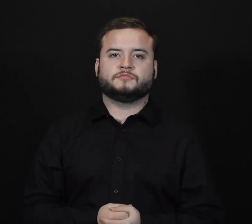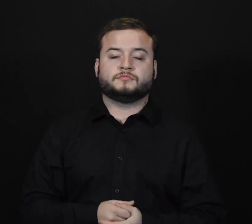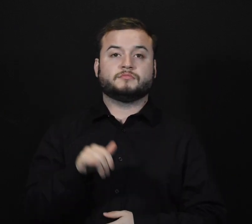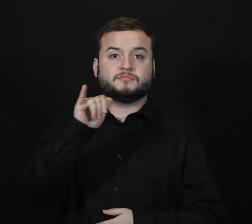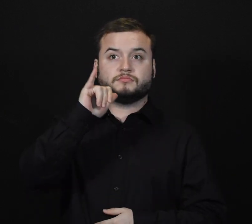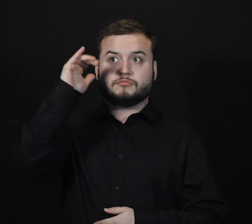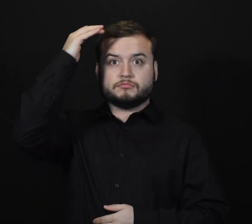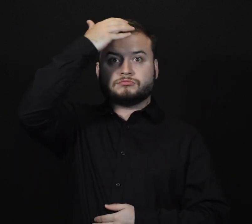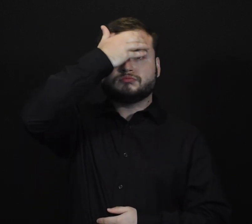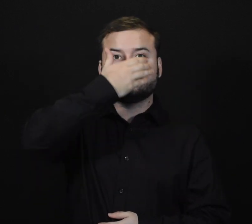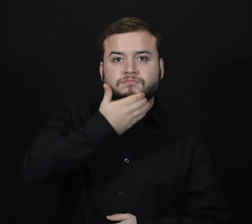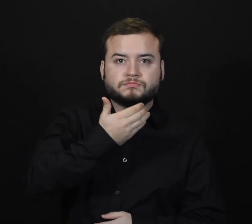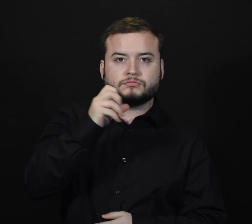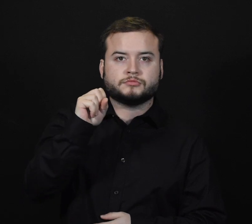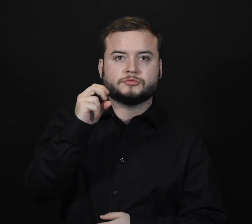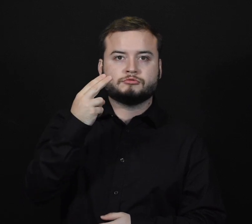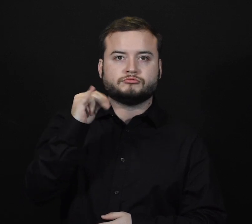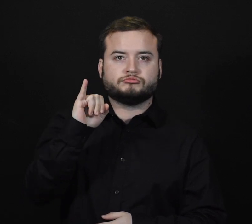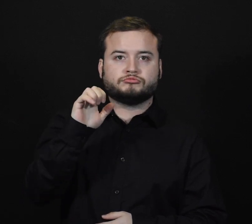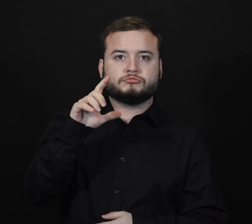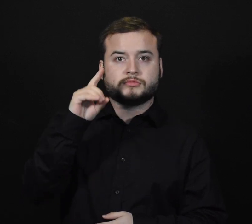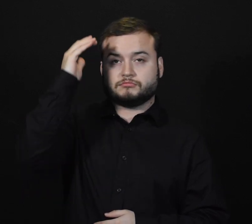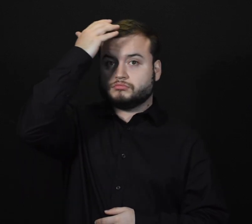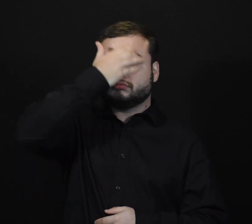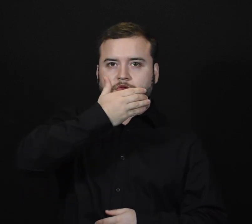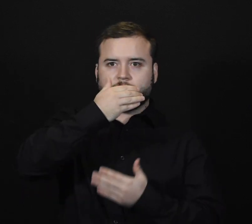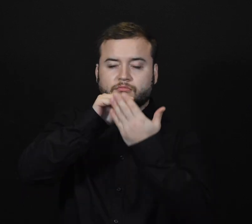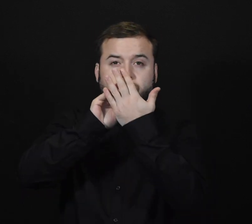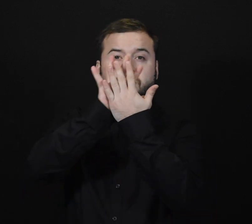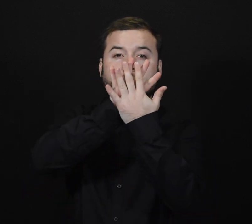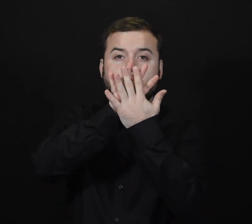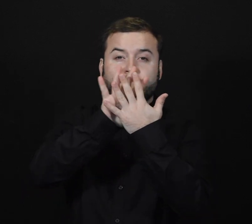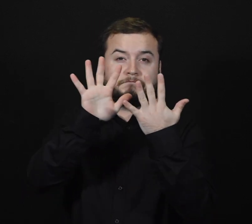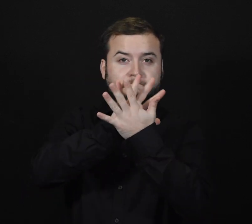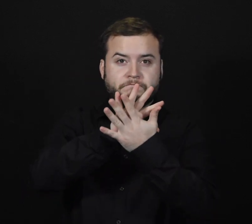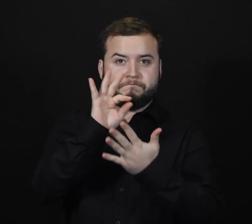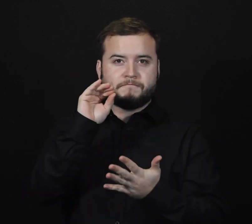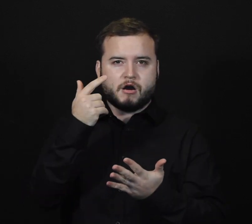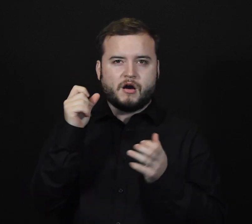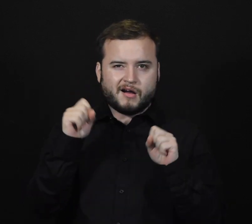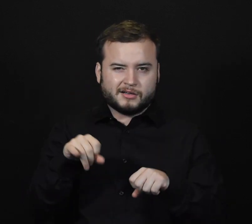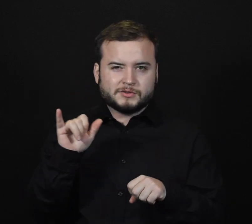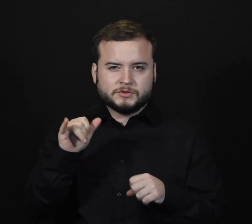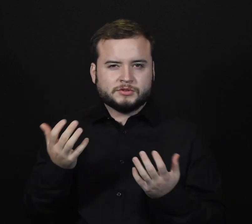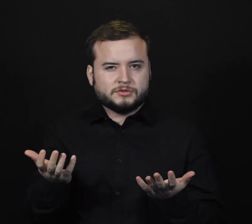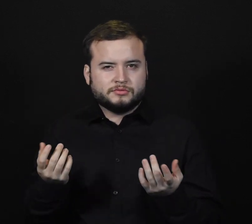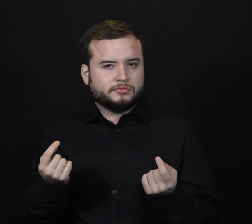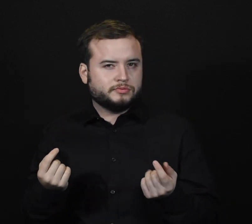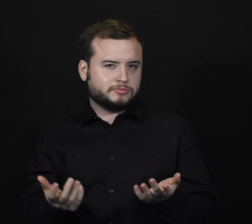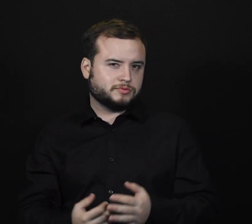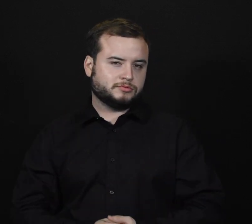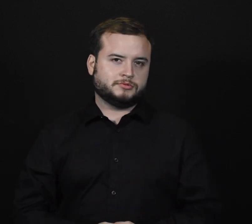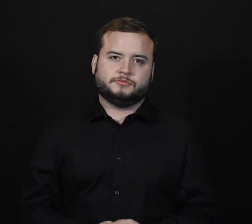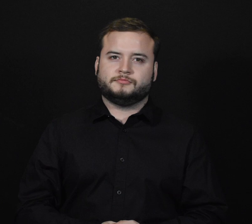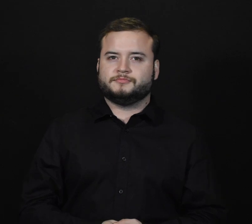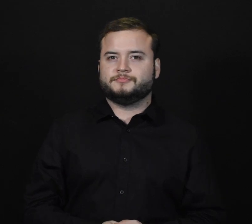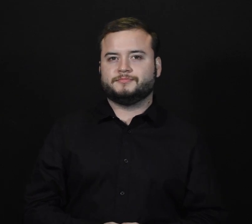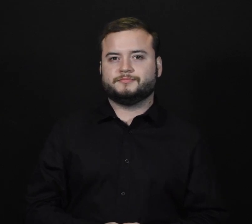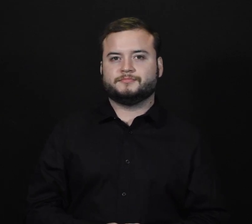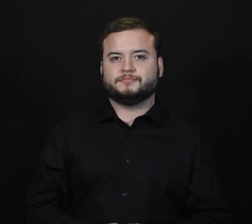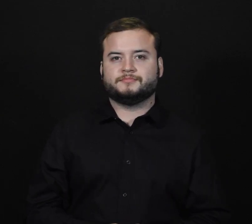Shields can fog up too.